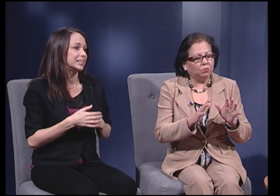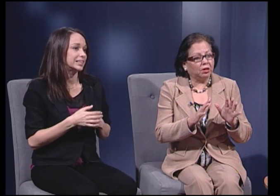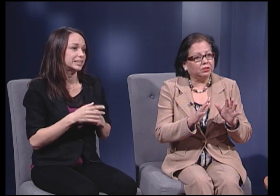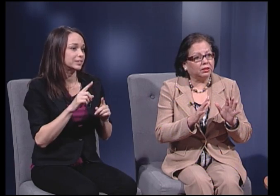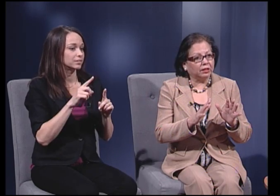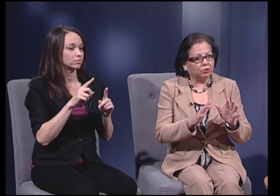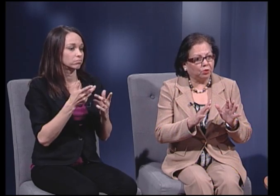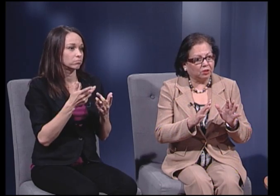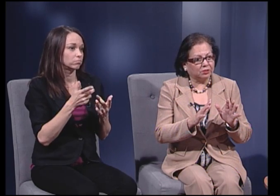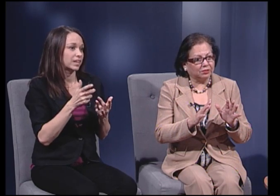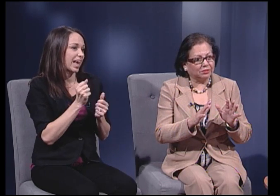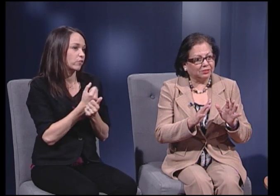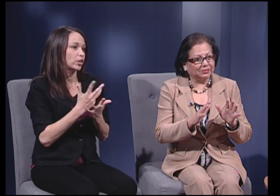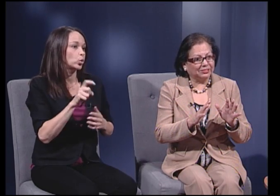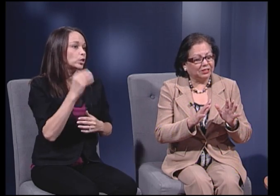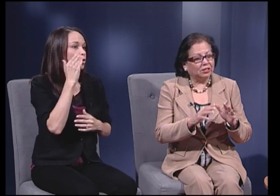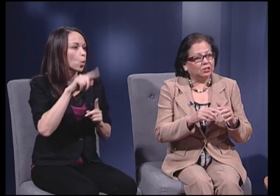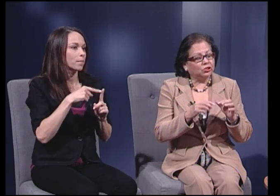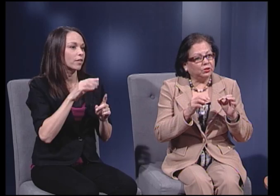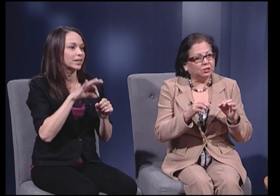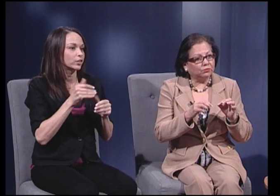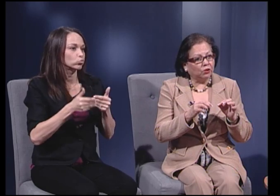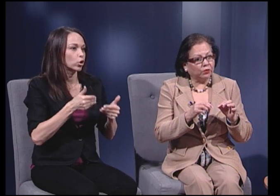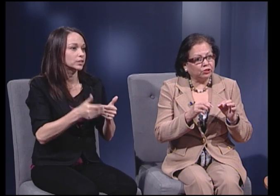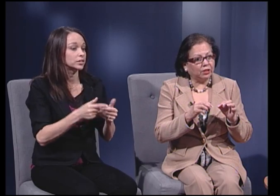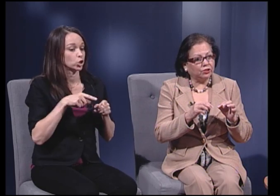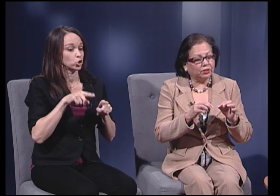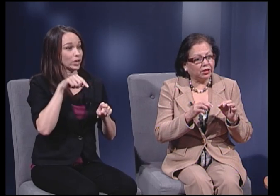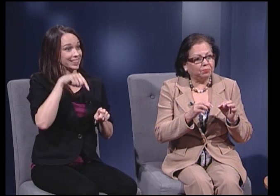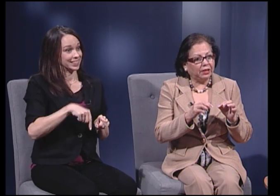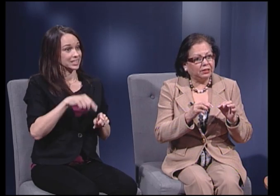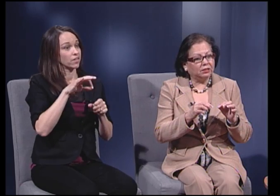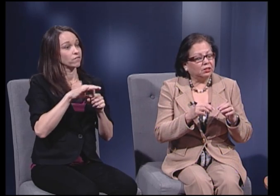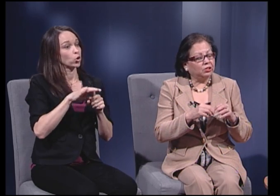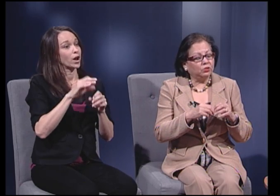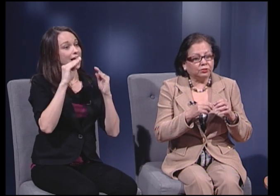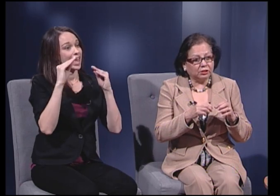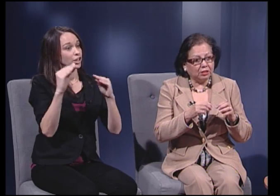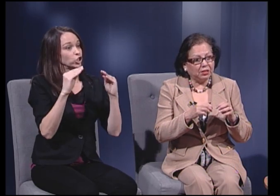about the election process. During this voter education campaign, you'll see me